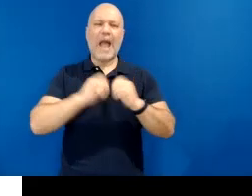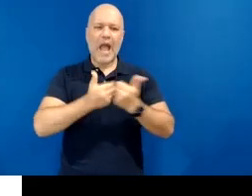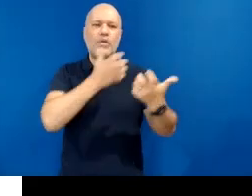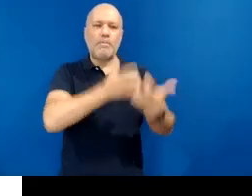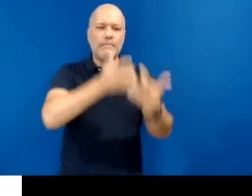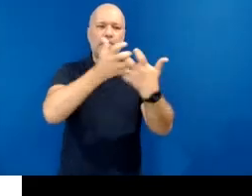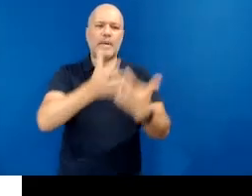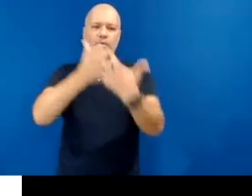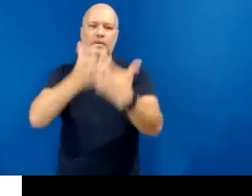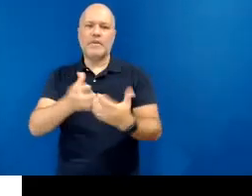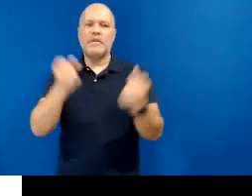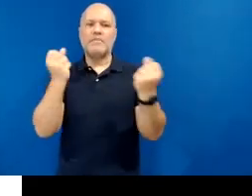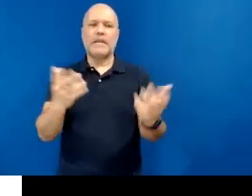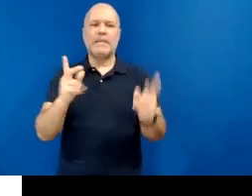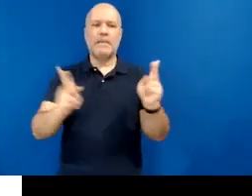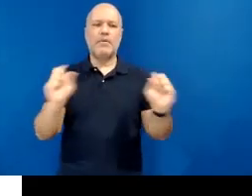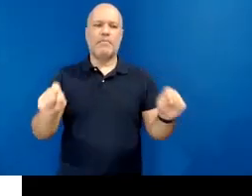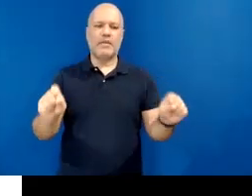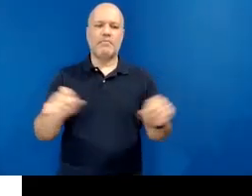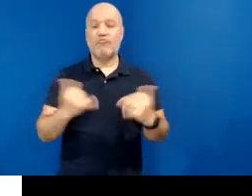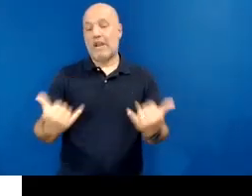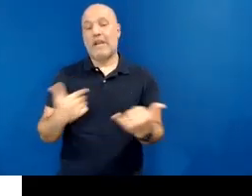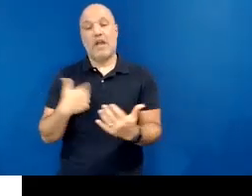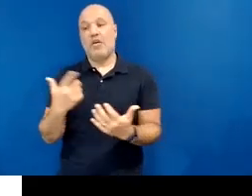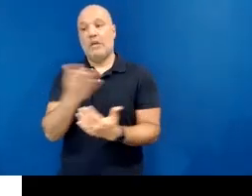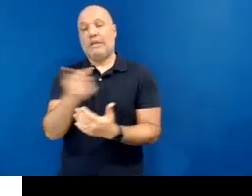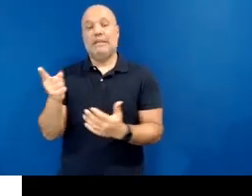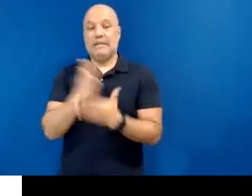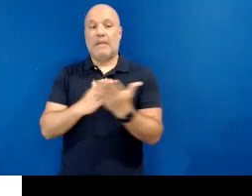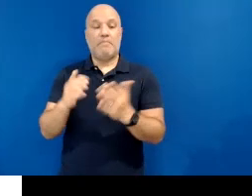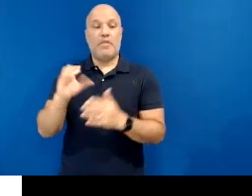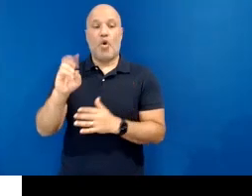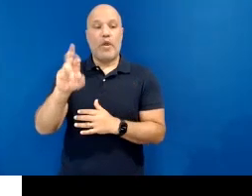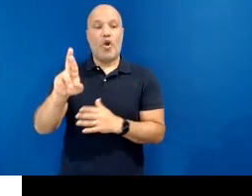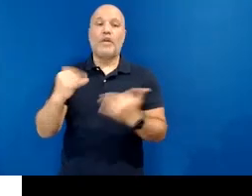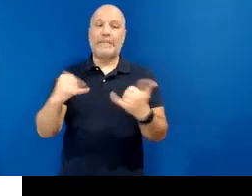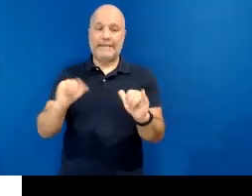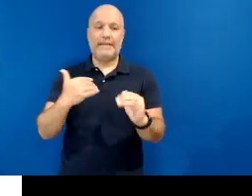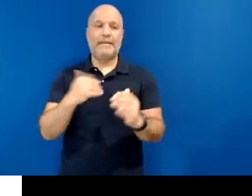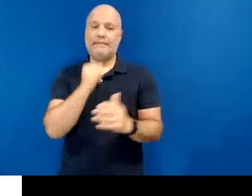pronouns as to help people identify and to incorporate those. So how do you how do you feel when you see that's